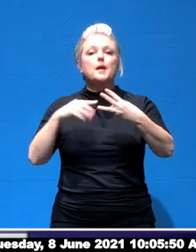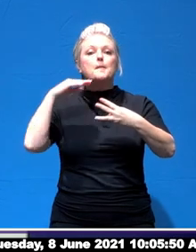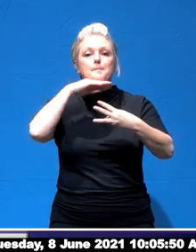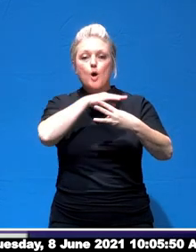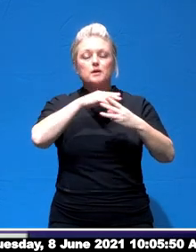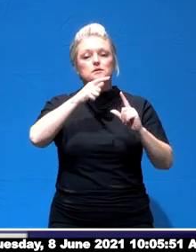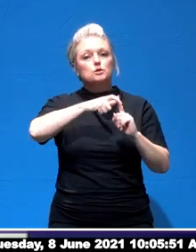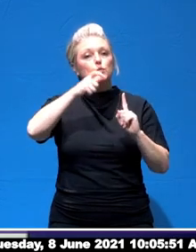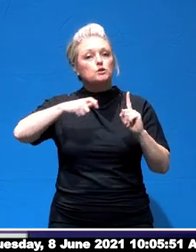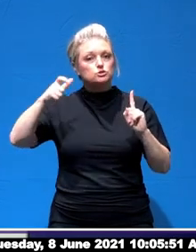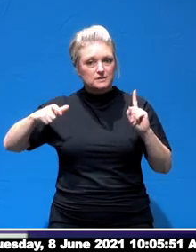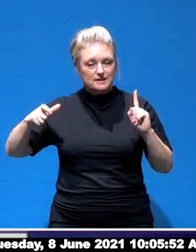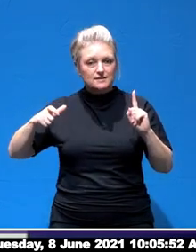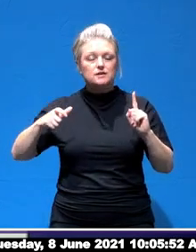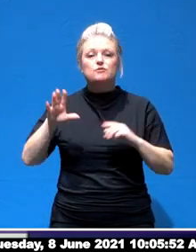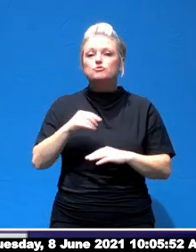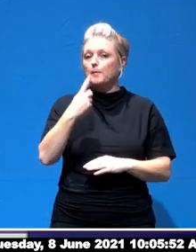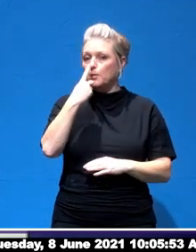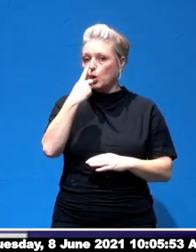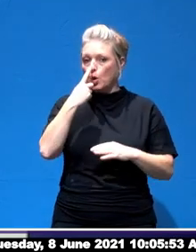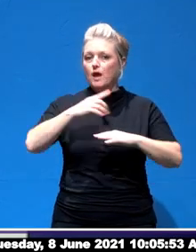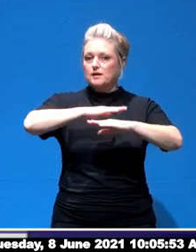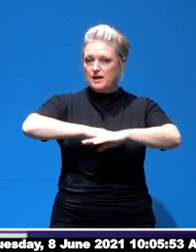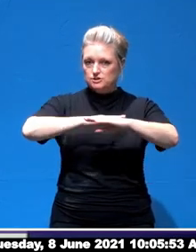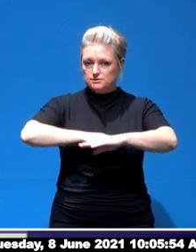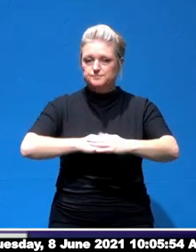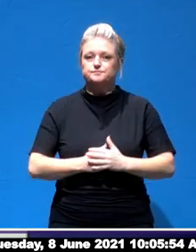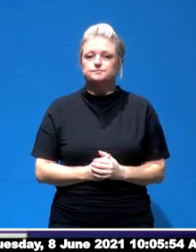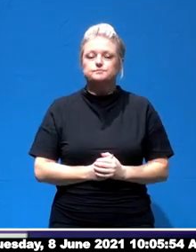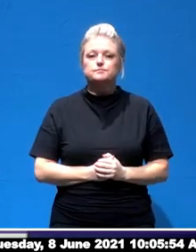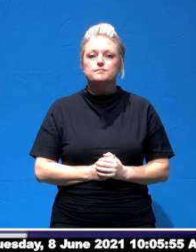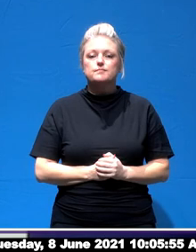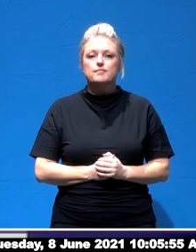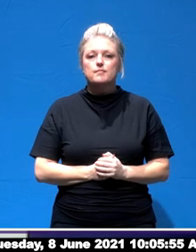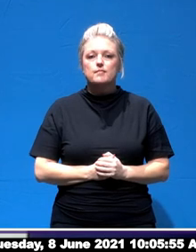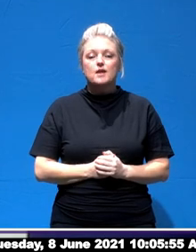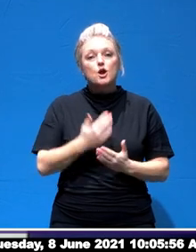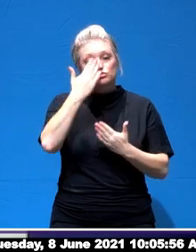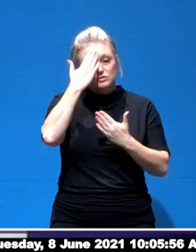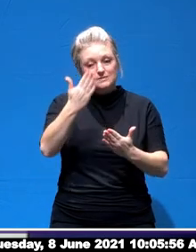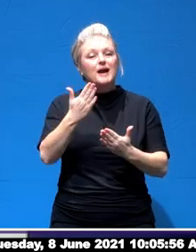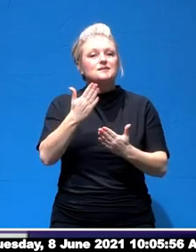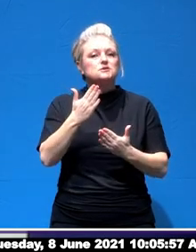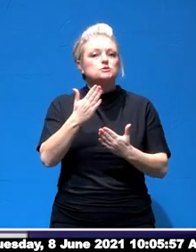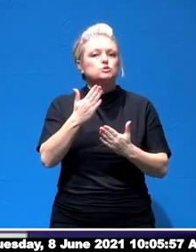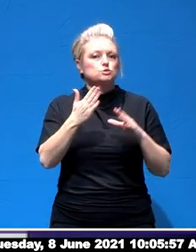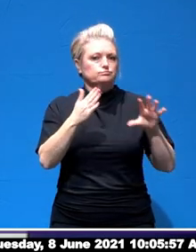on whose land Ms Bennett of counsel is appearing. We pay our respects to their Elders past, present and emerging.